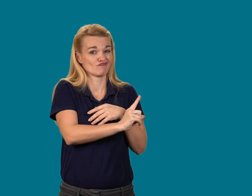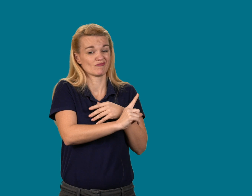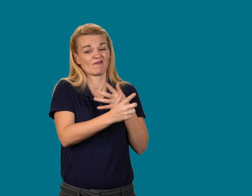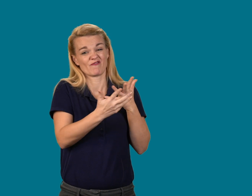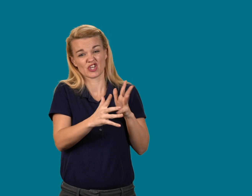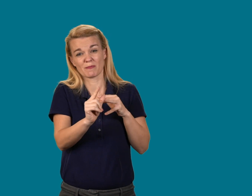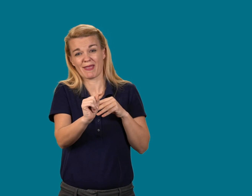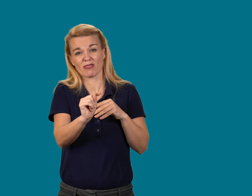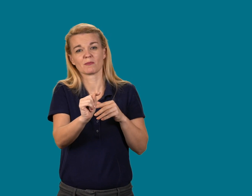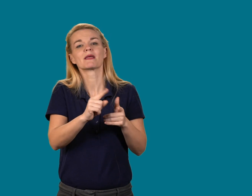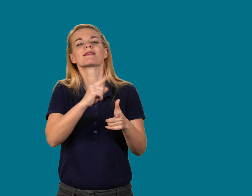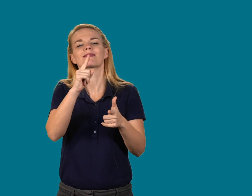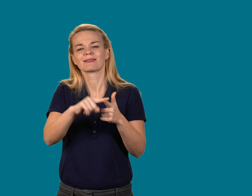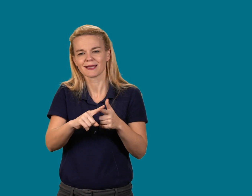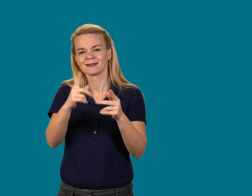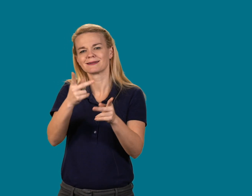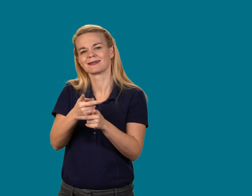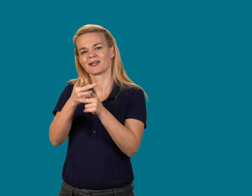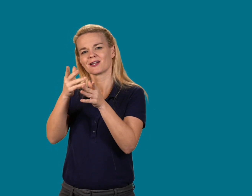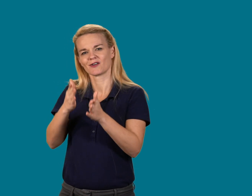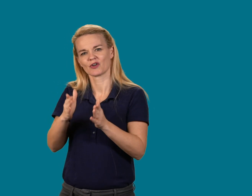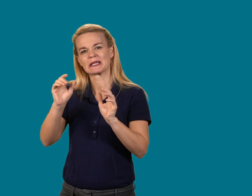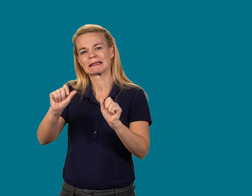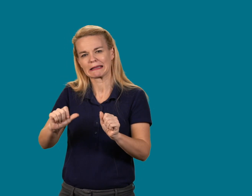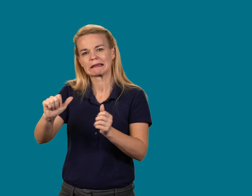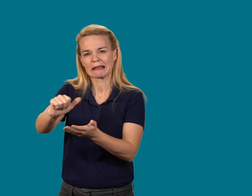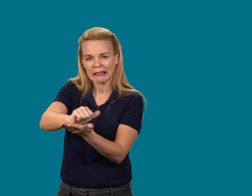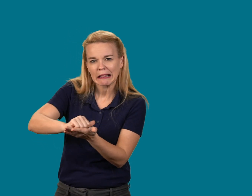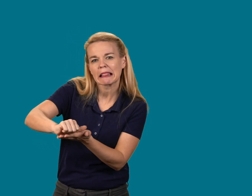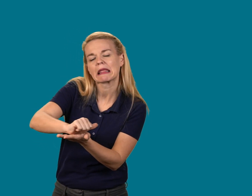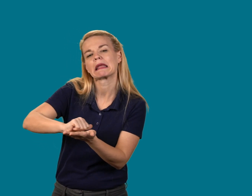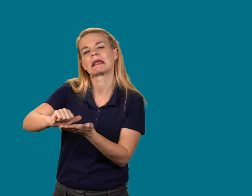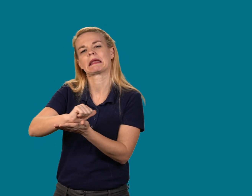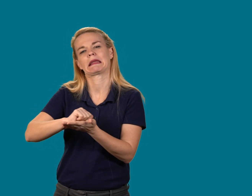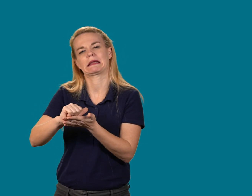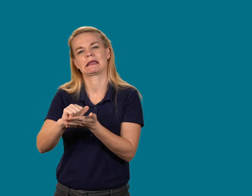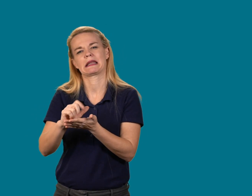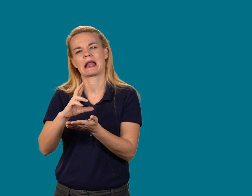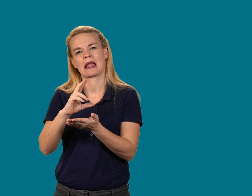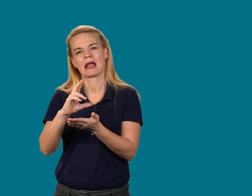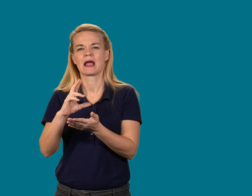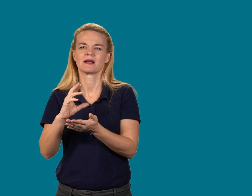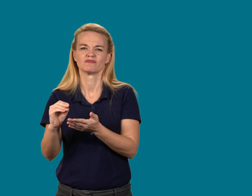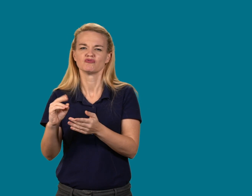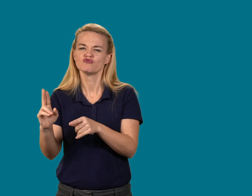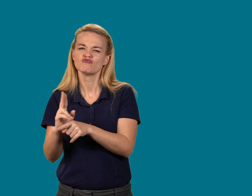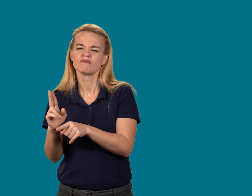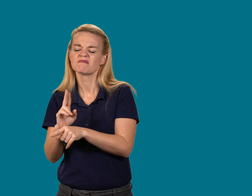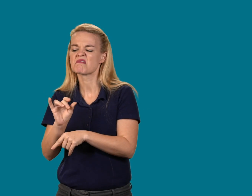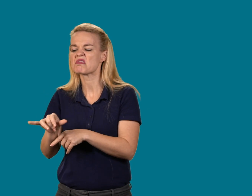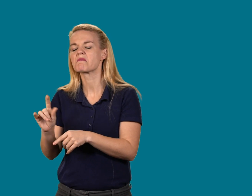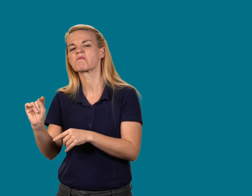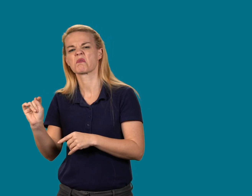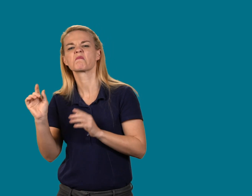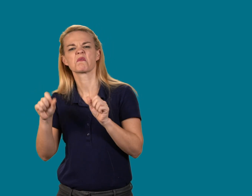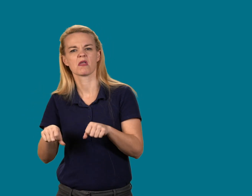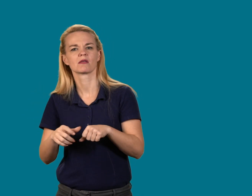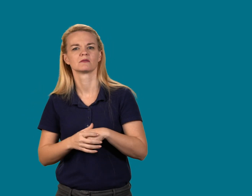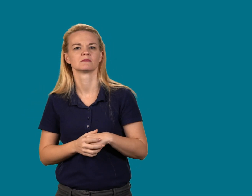before the caregiver cleans and uses the bathroom.